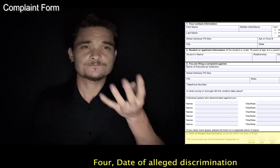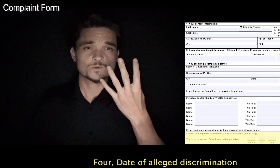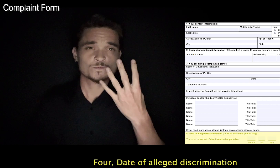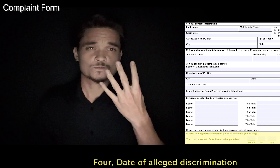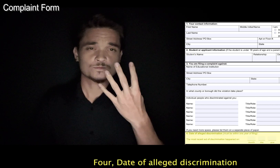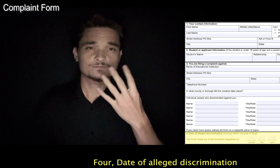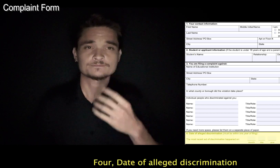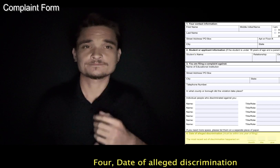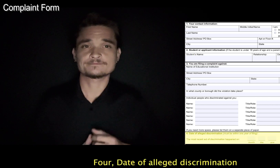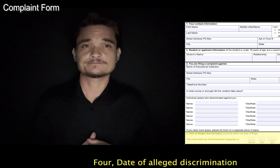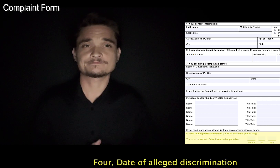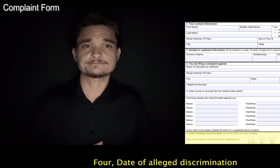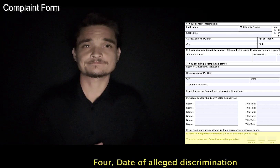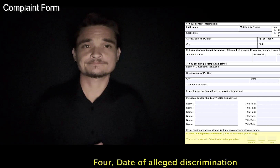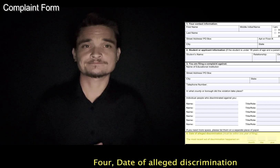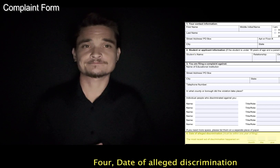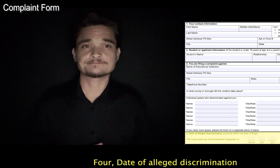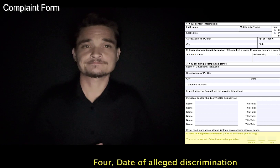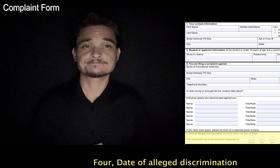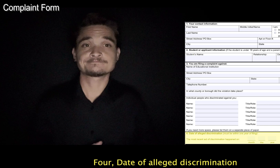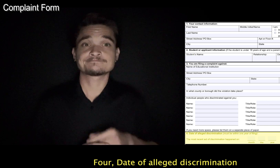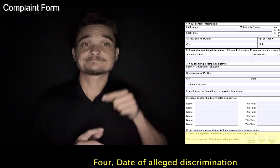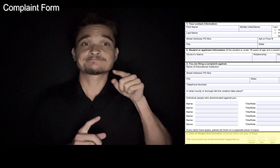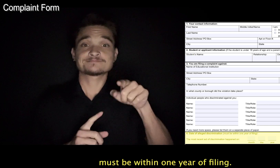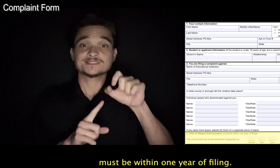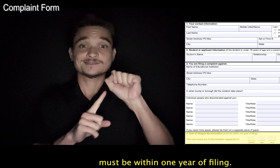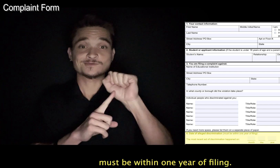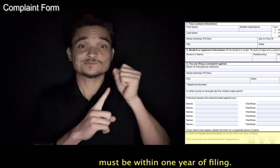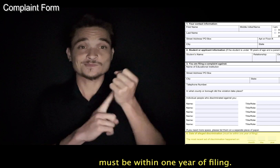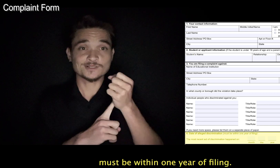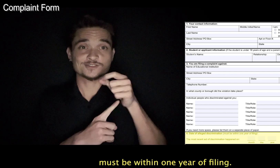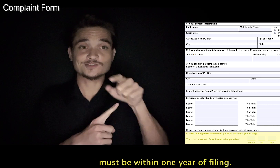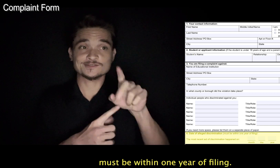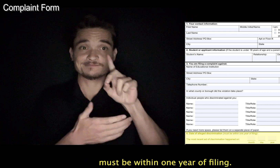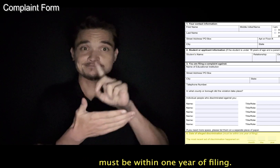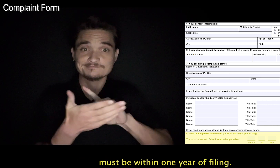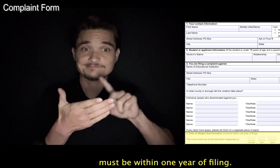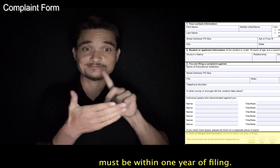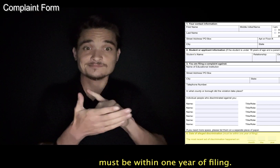Four, Date of alleged discrimination must be within one year of filing.